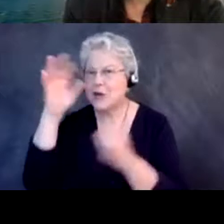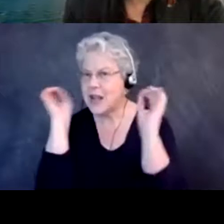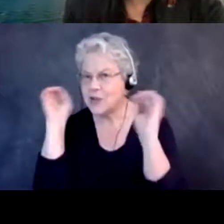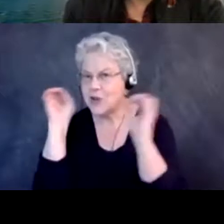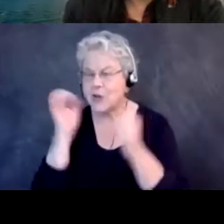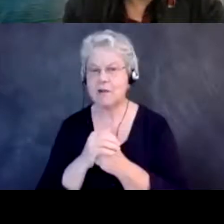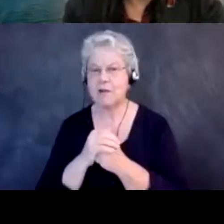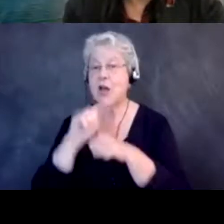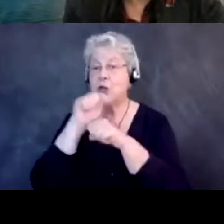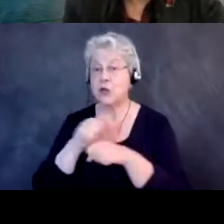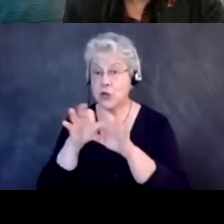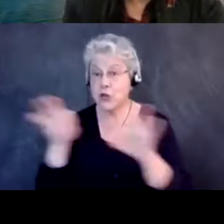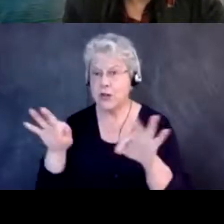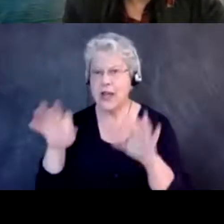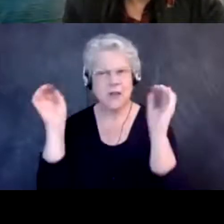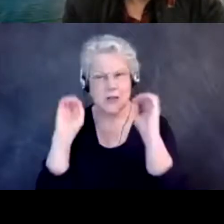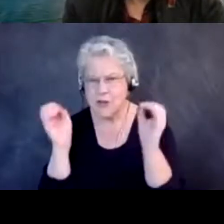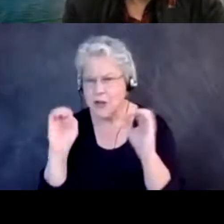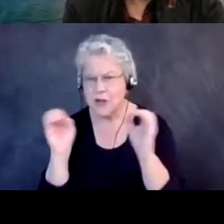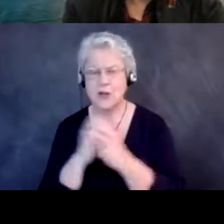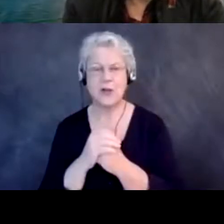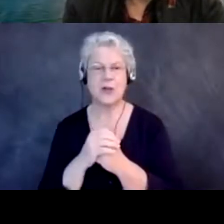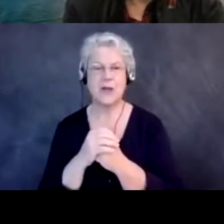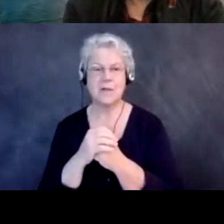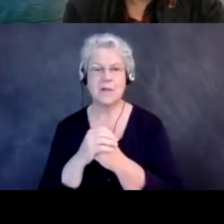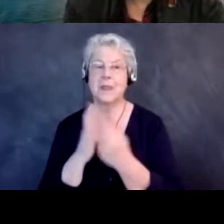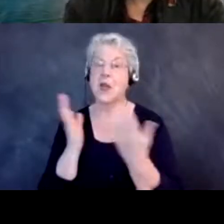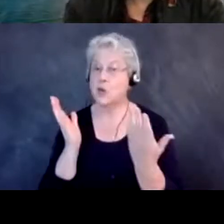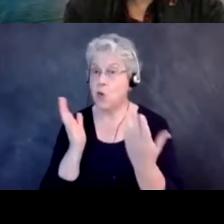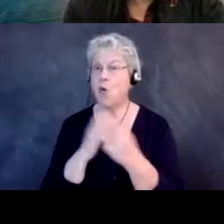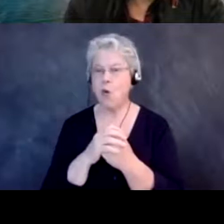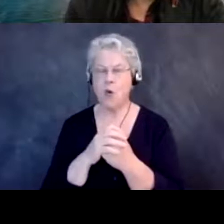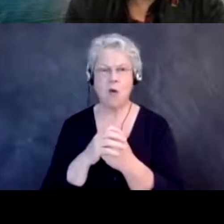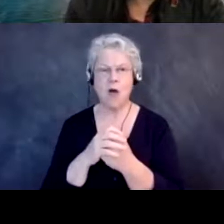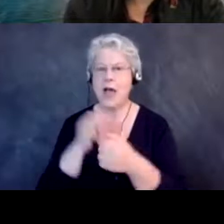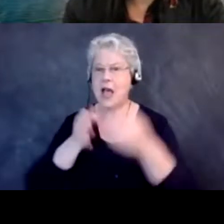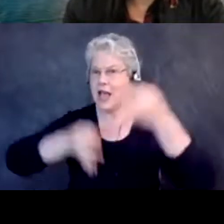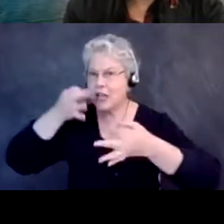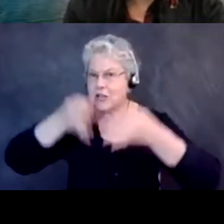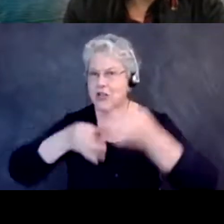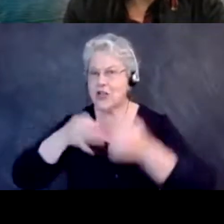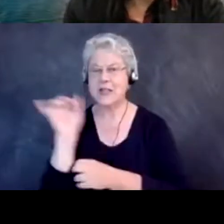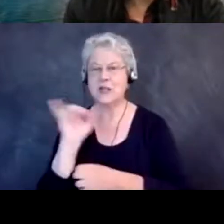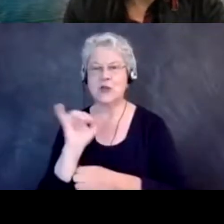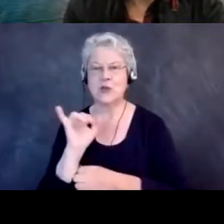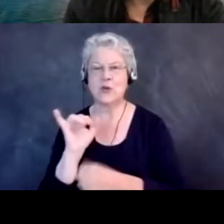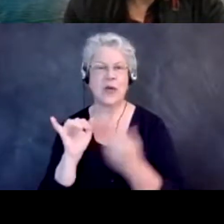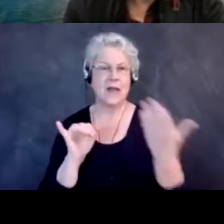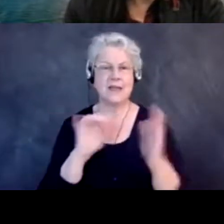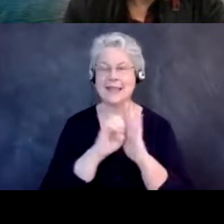language in our plan. So every single - or justice is in this one here. So this is an example from